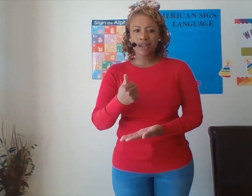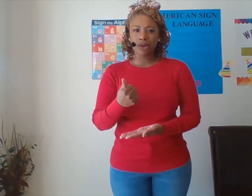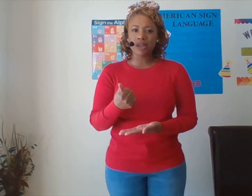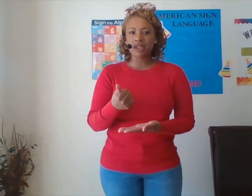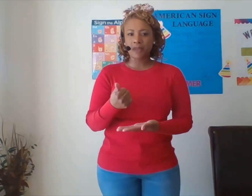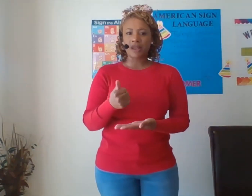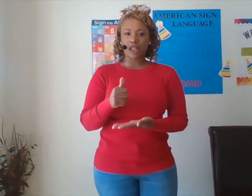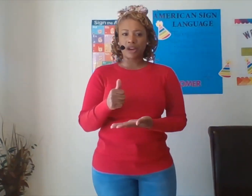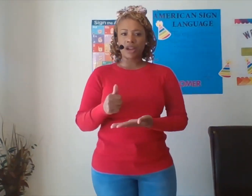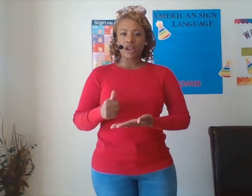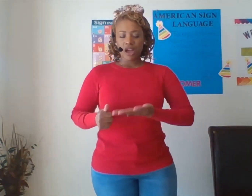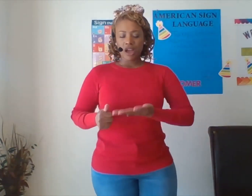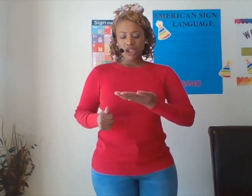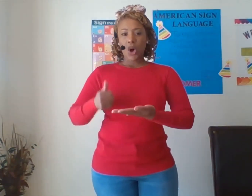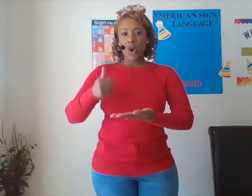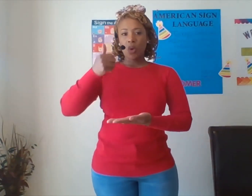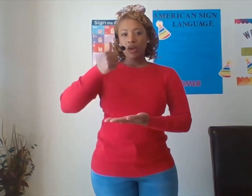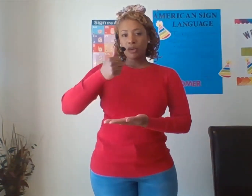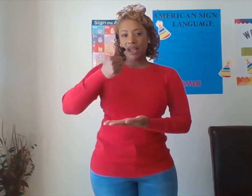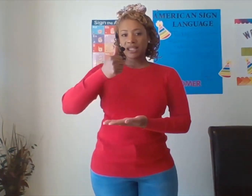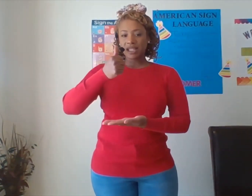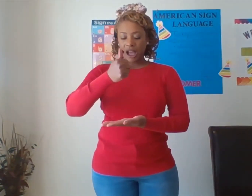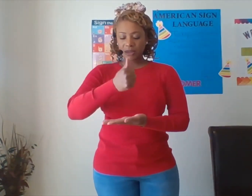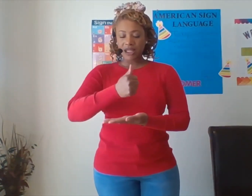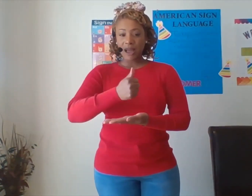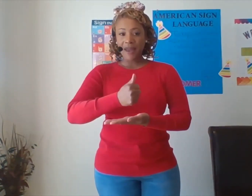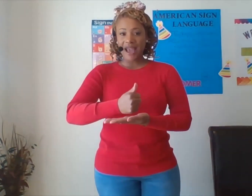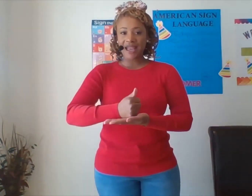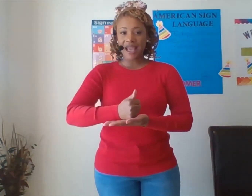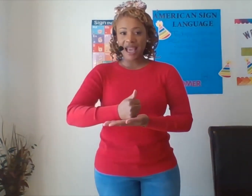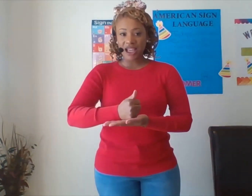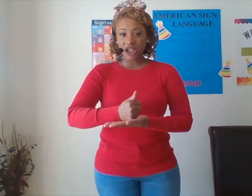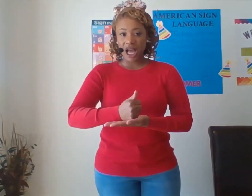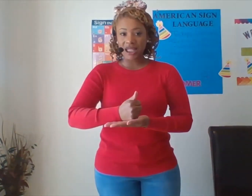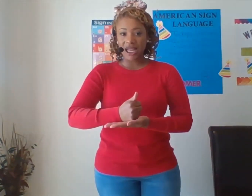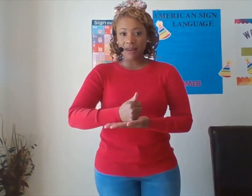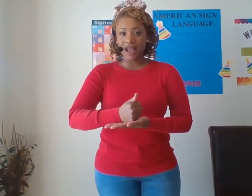students typically learn it so you place the thumbs up hand in your non-dominant